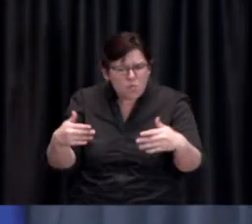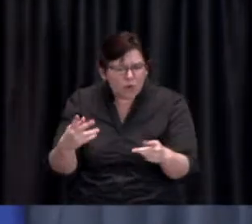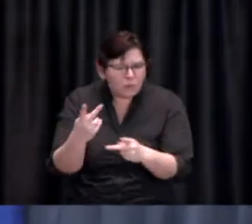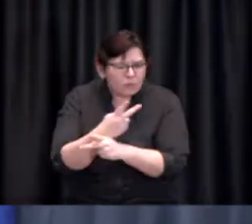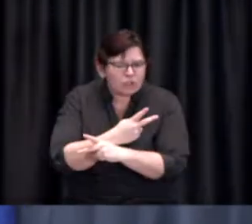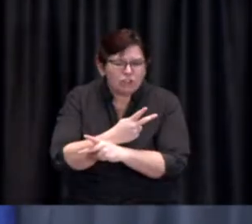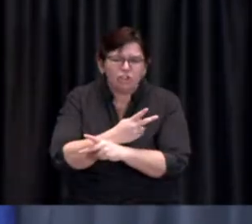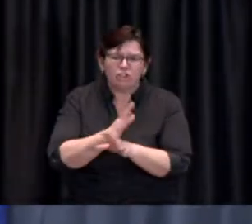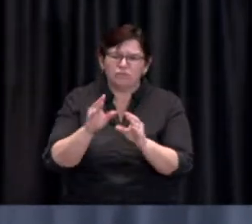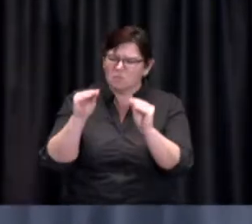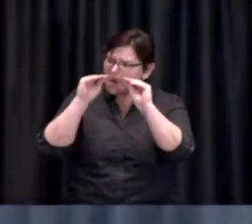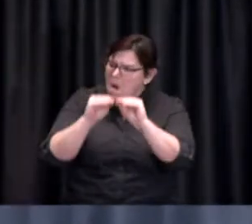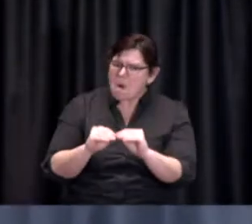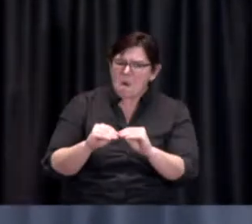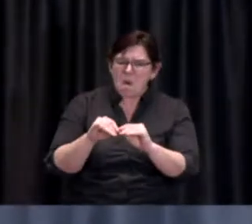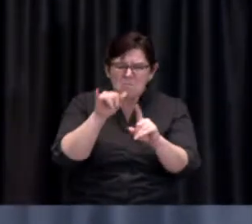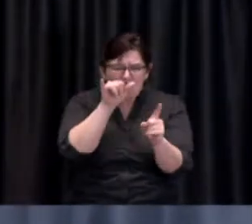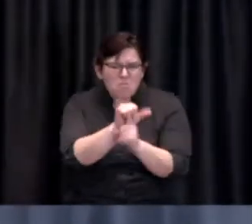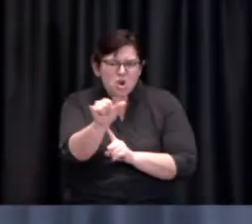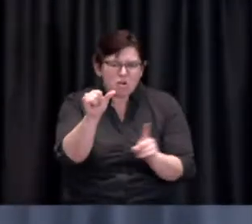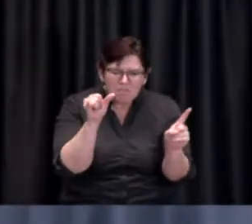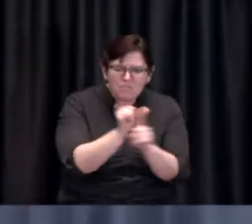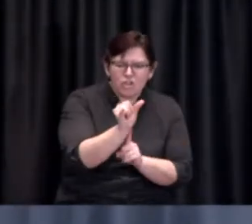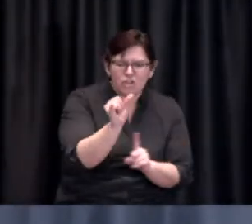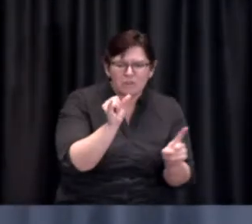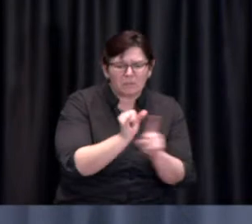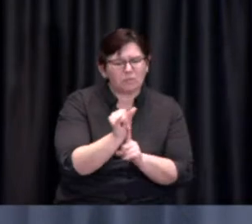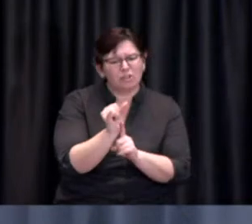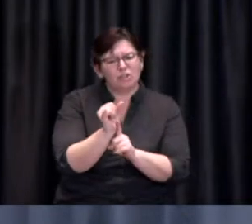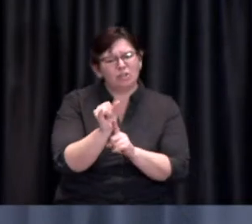all the I'm sure there aren't too many kids that watch these media briefings but I hope